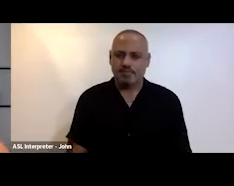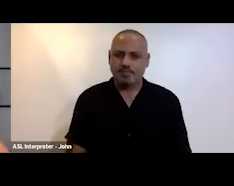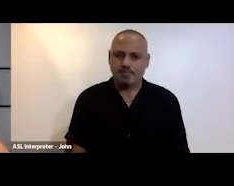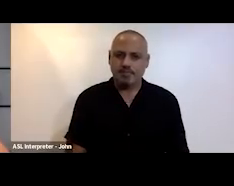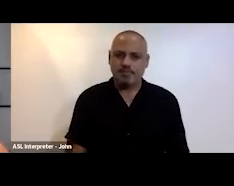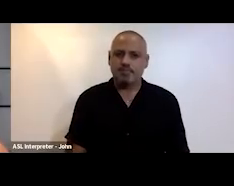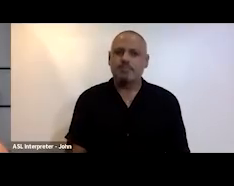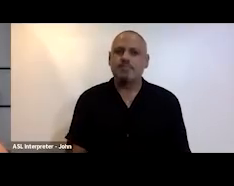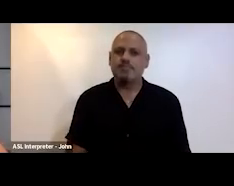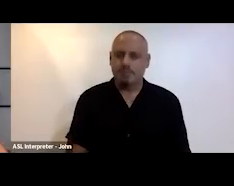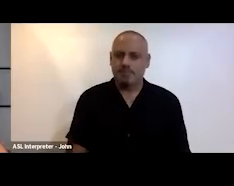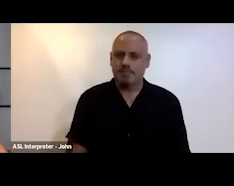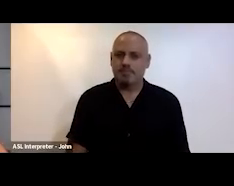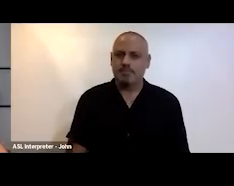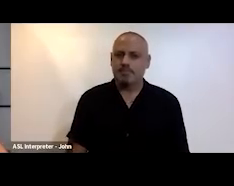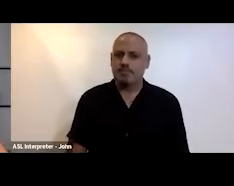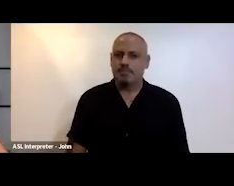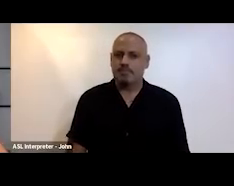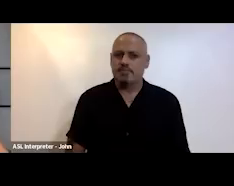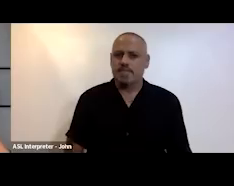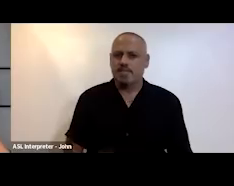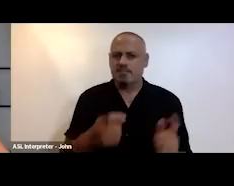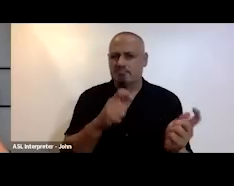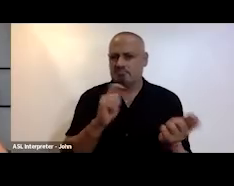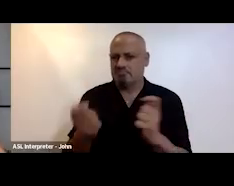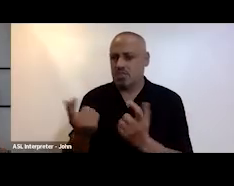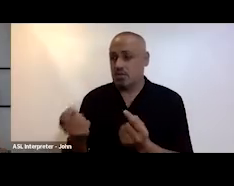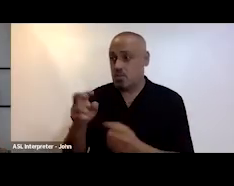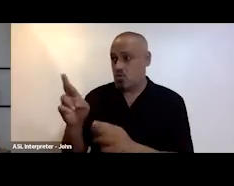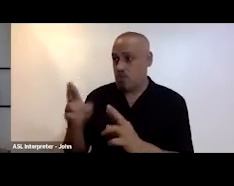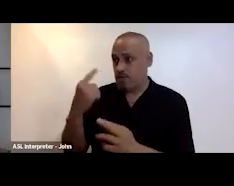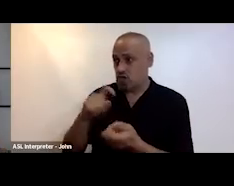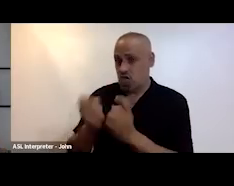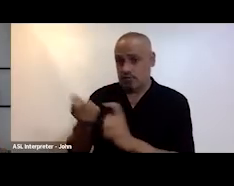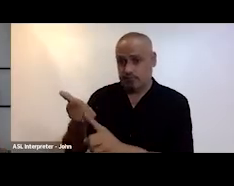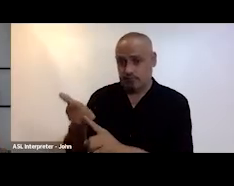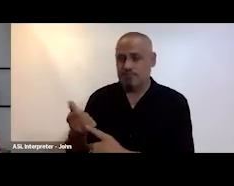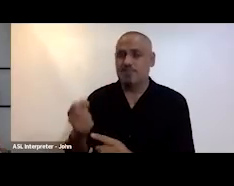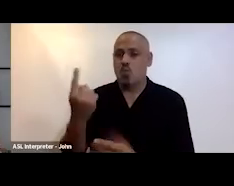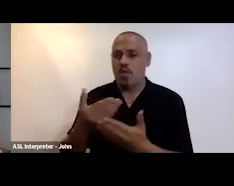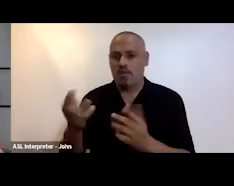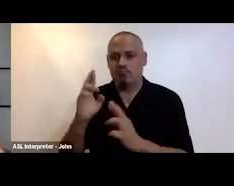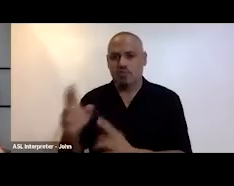Okay, so shifting gears a little bit. Are they ready for change? So that's one of the things to assess